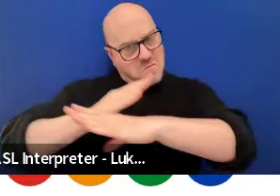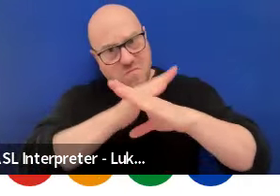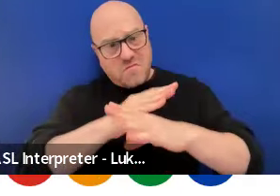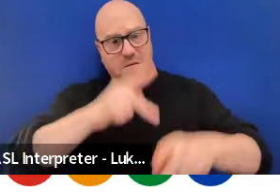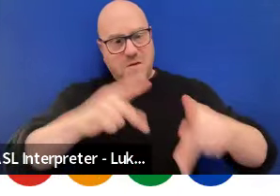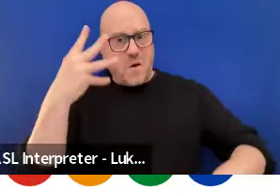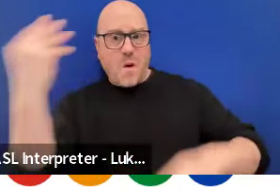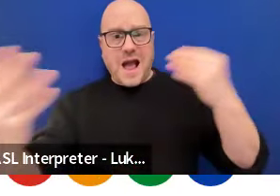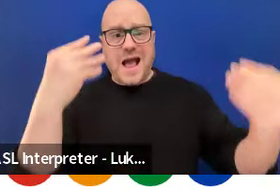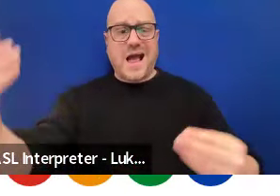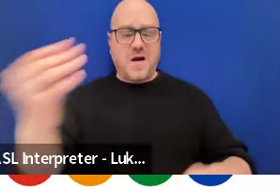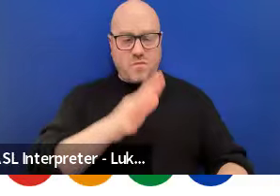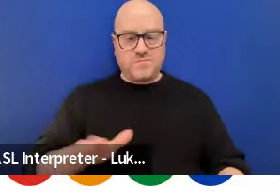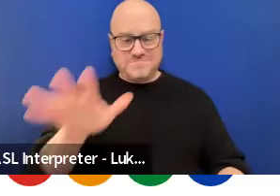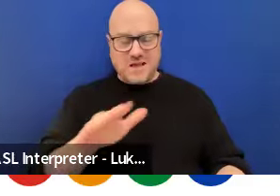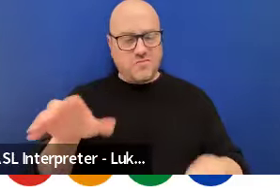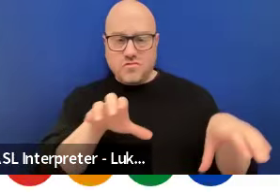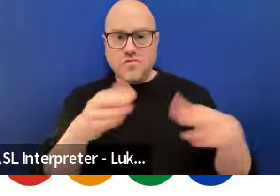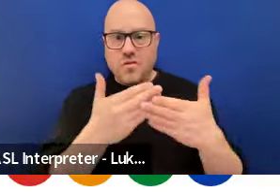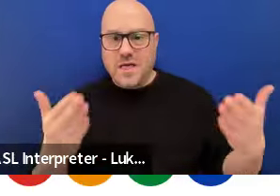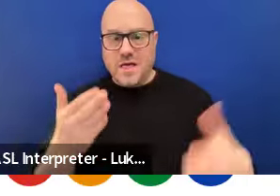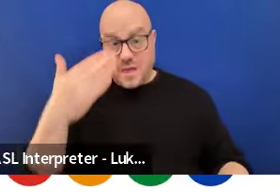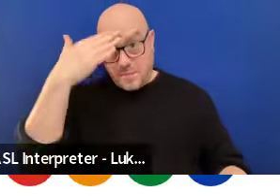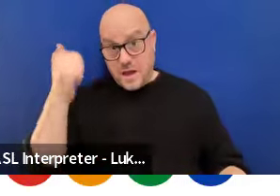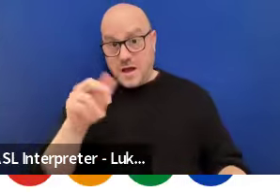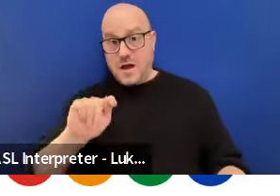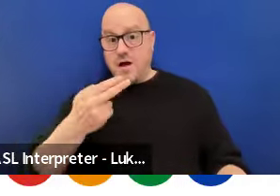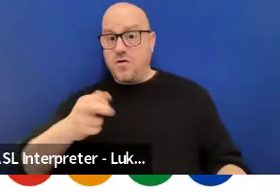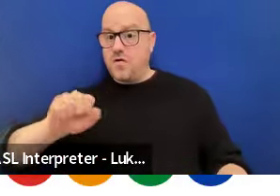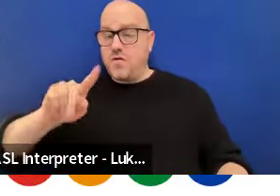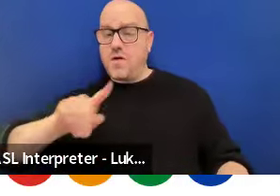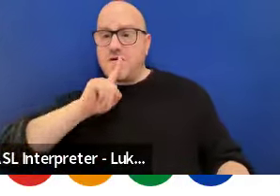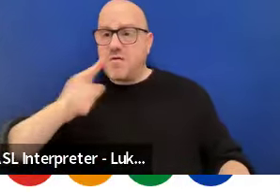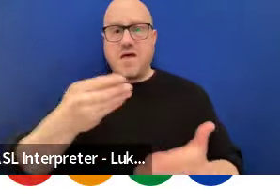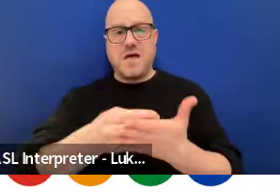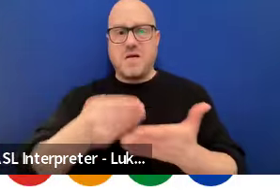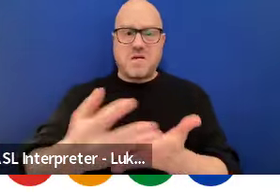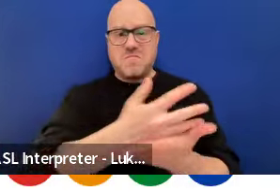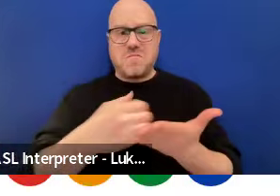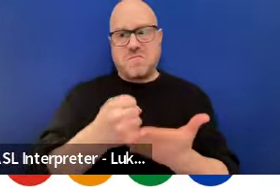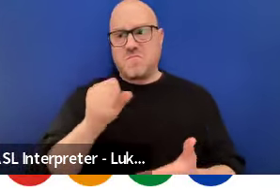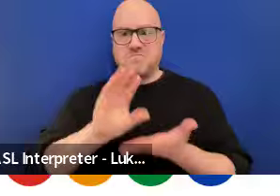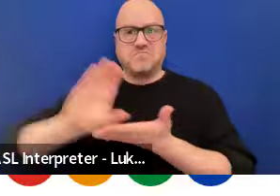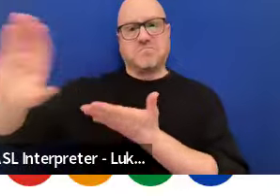THIS IS WHY -- WHY THE PARATRANSIT IS PARALYZING PEOPLE FROM ACTUALLY GOING OUT AND DOING